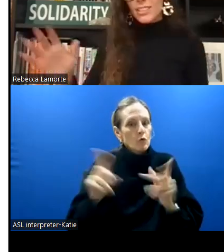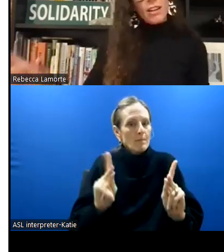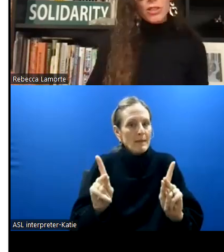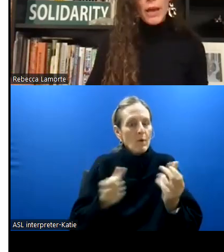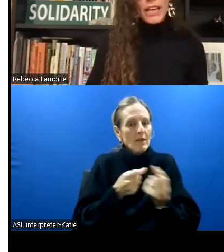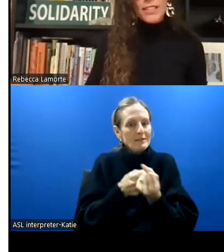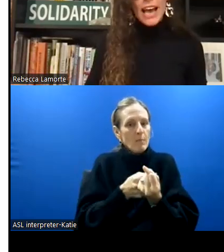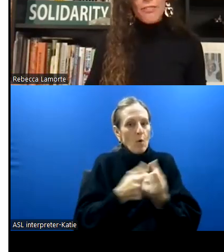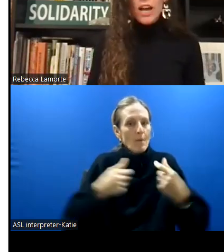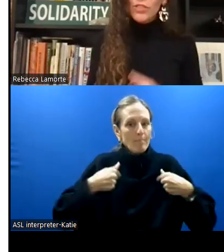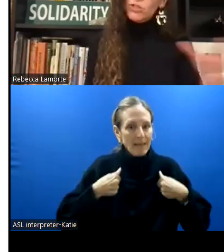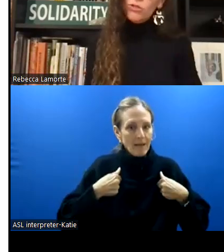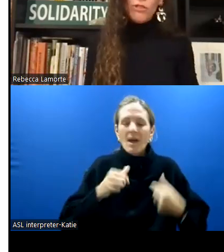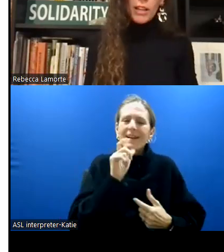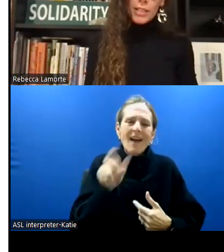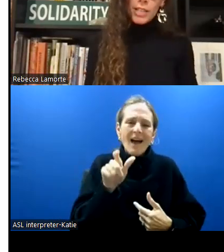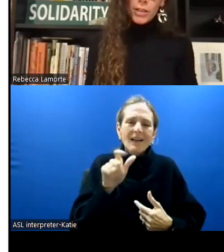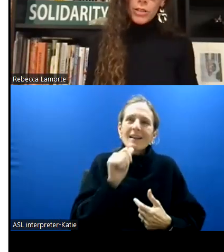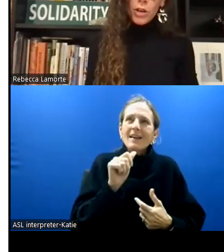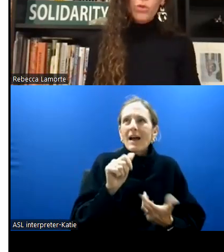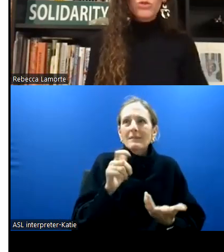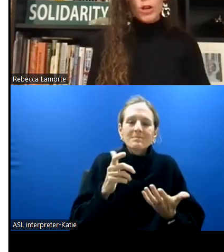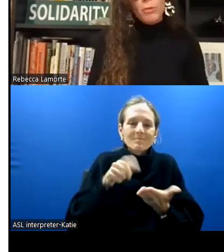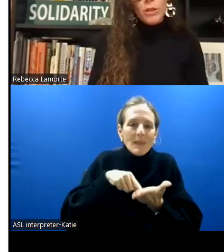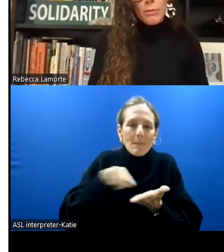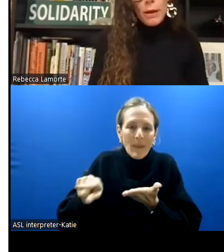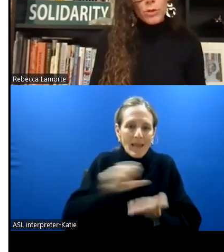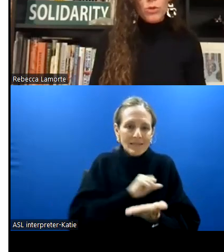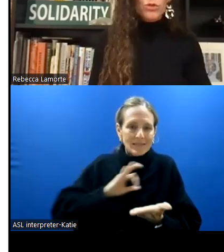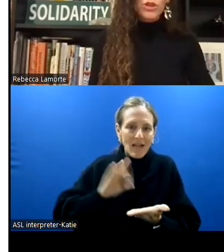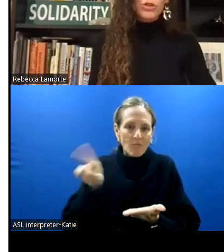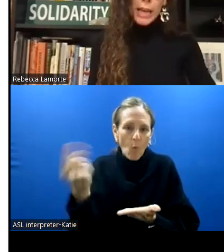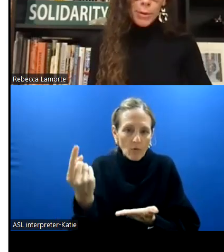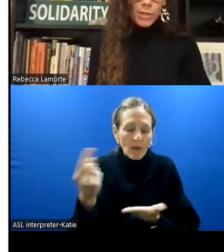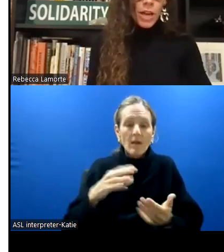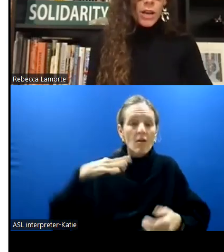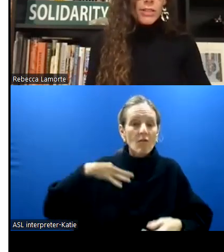That's not just paid staff, that's also volunteers. Those are your community members, those are your neighbors.